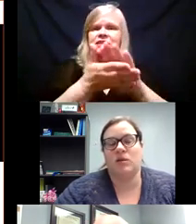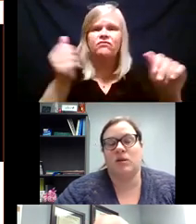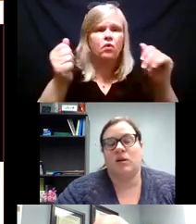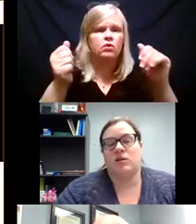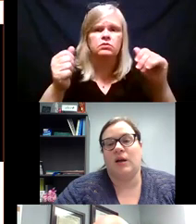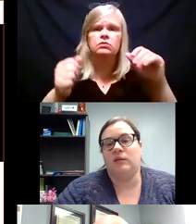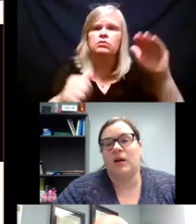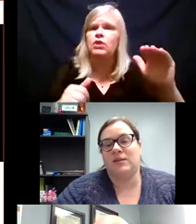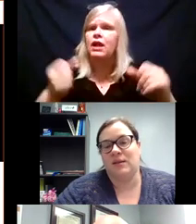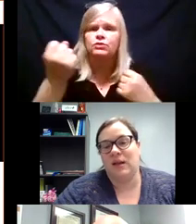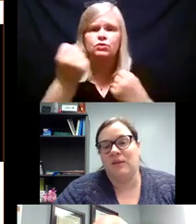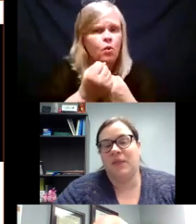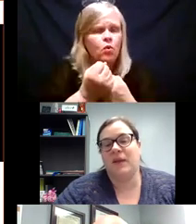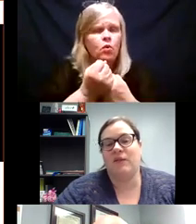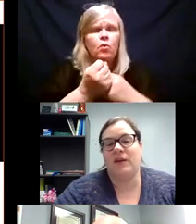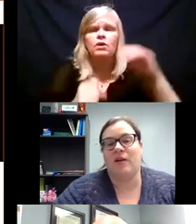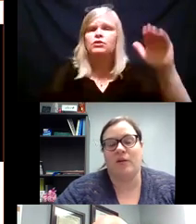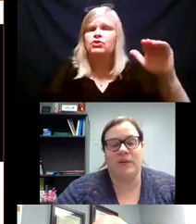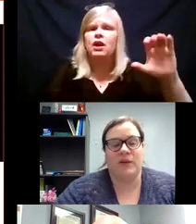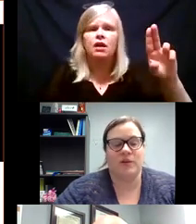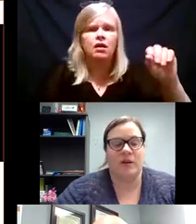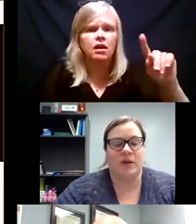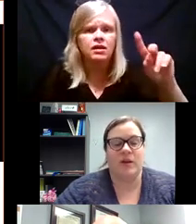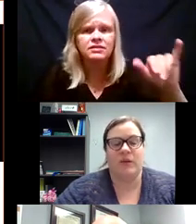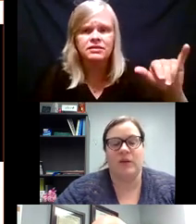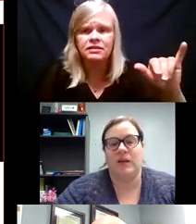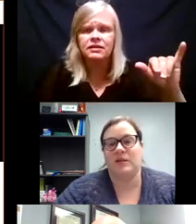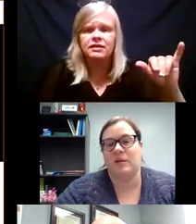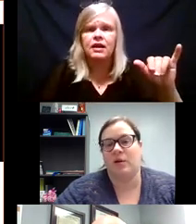SUPPORT, CHILD CUSTODY, IF IT OCCURRED WITHIN AN INTIMATE